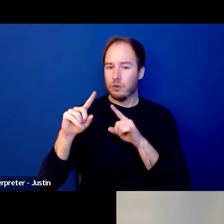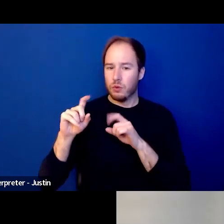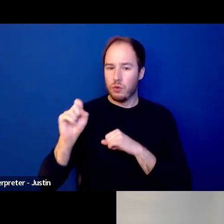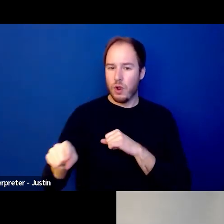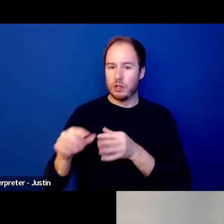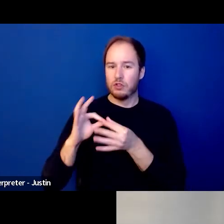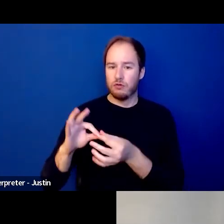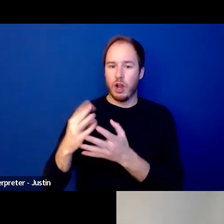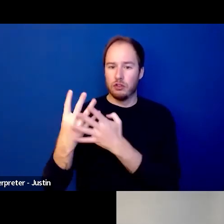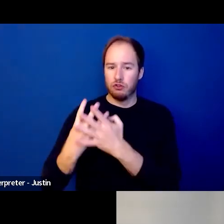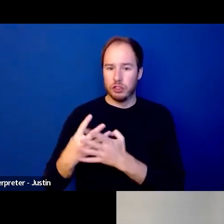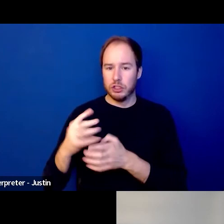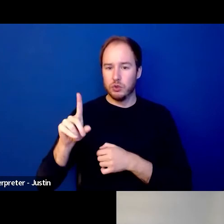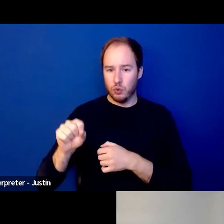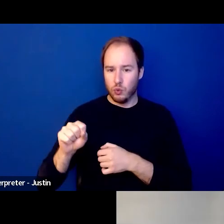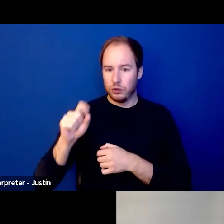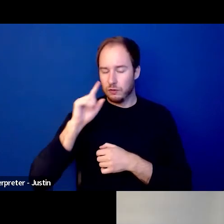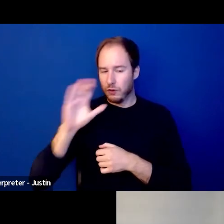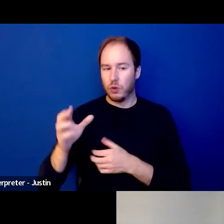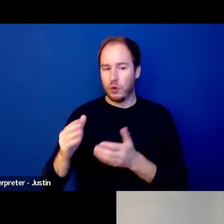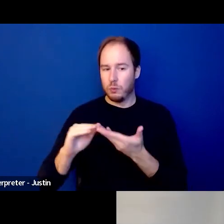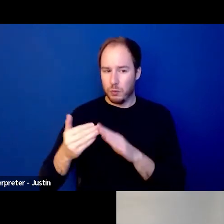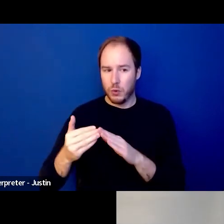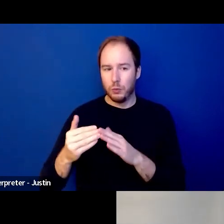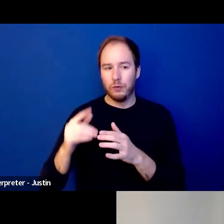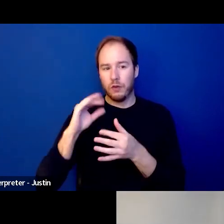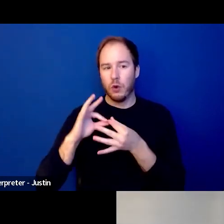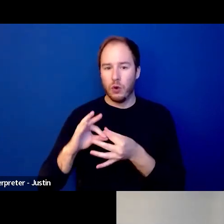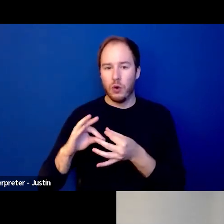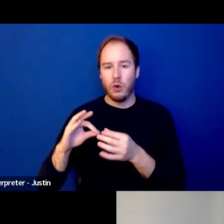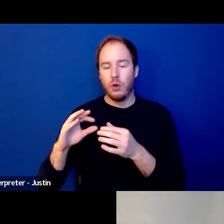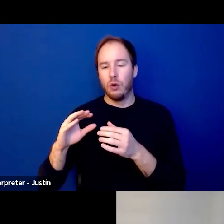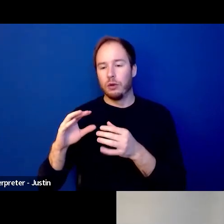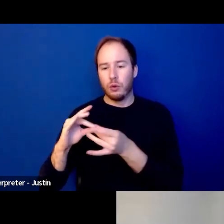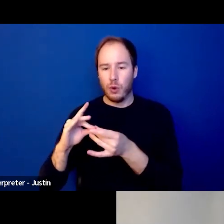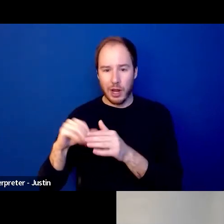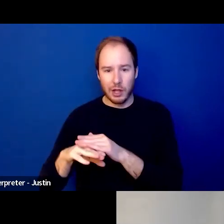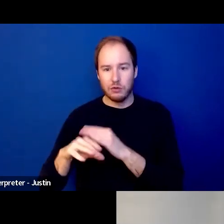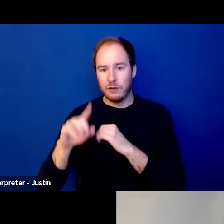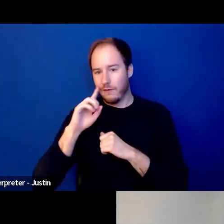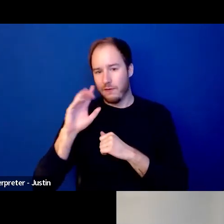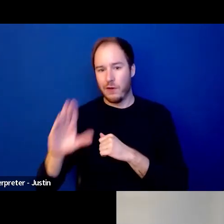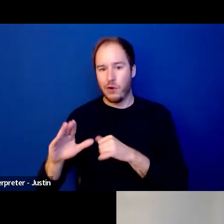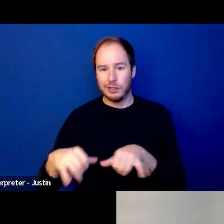I think both for Coordinated Entry, for your standardized assessment tool,